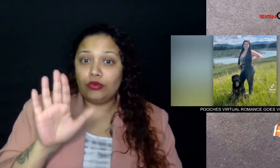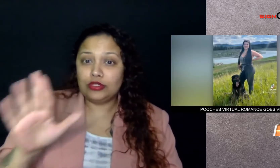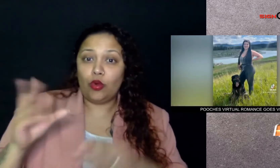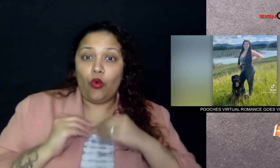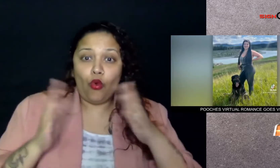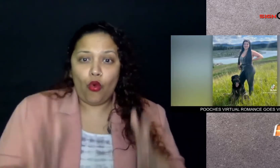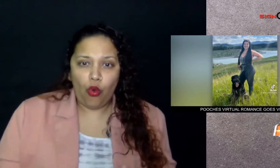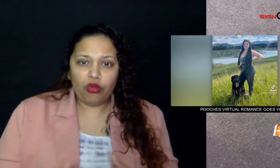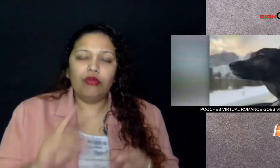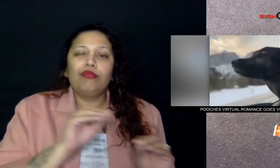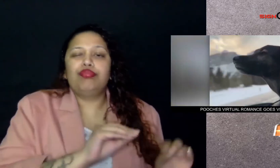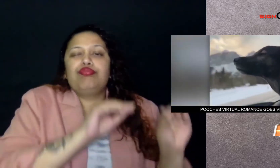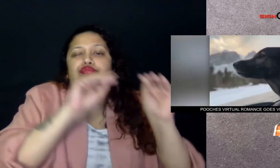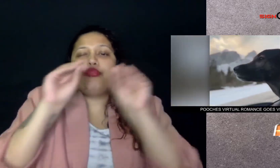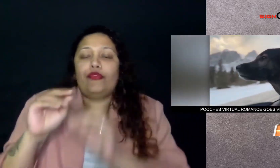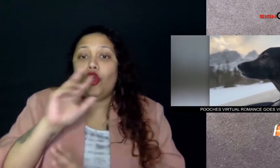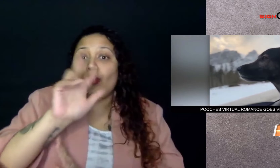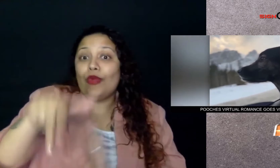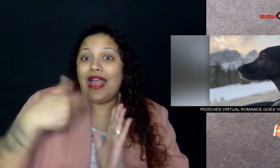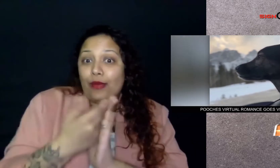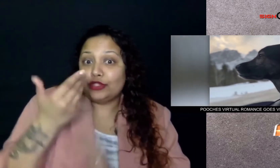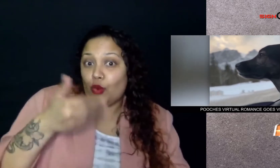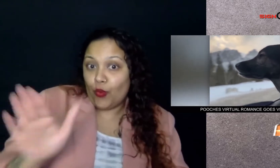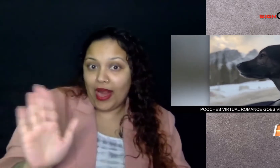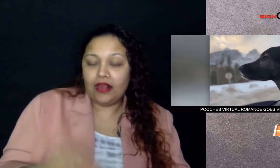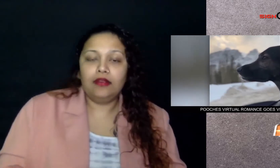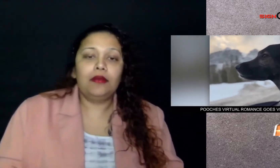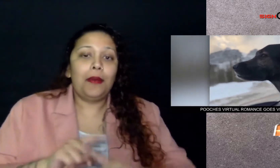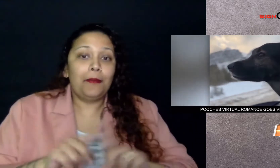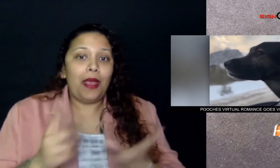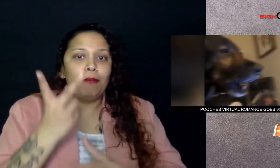Then rollo's owner moved three hours away.